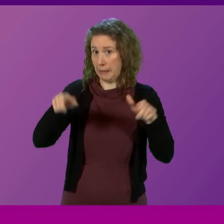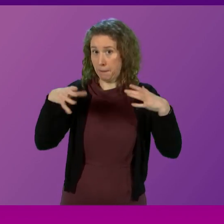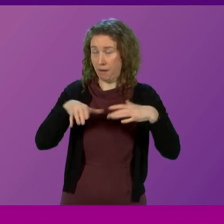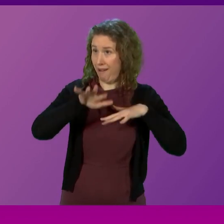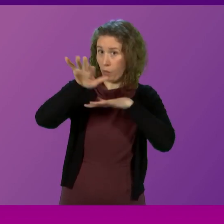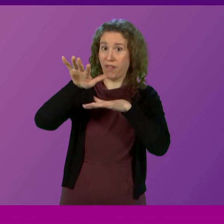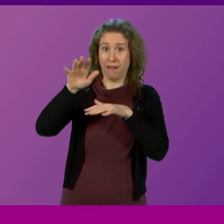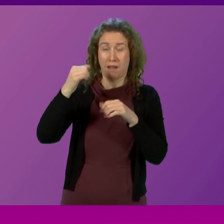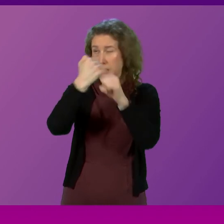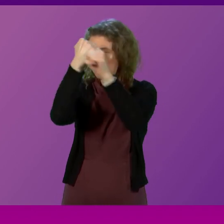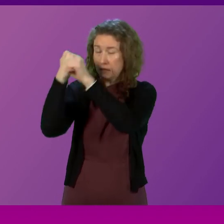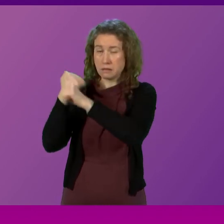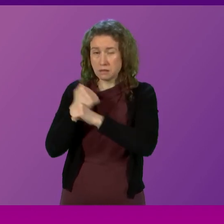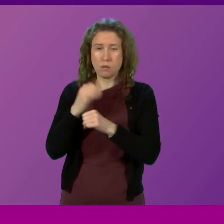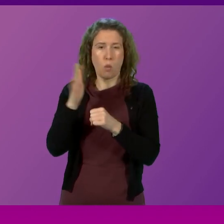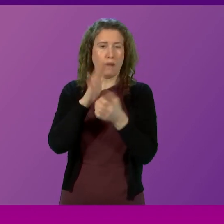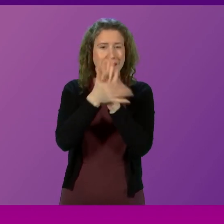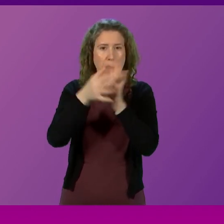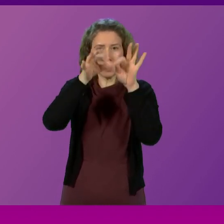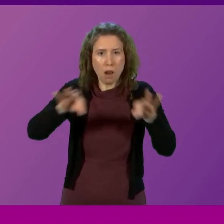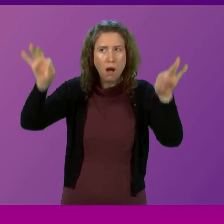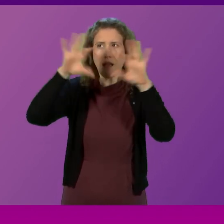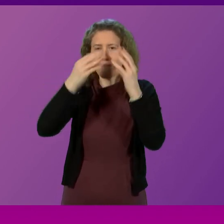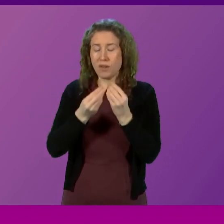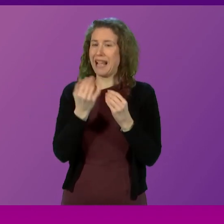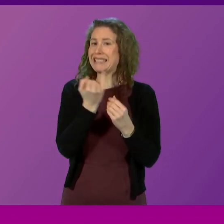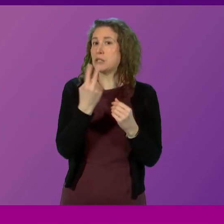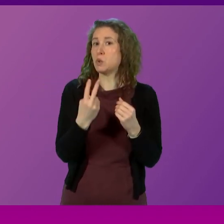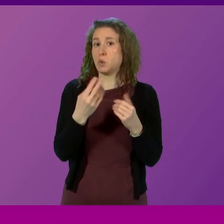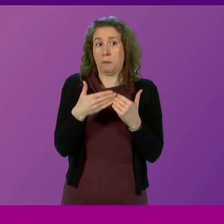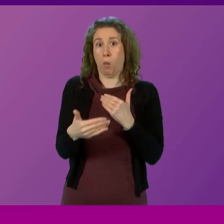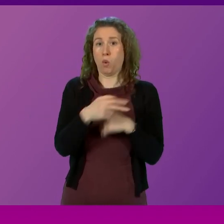the field to work on repairing damage. Another 62 field staff were to arrive by ferry this morning,